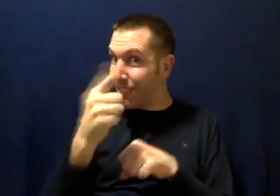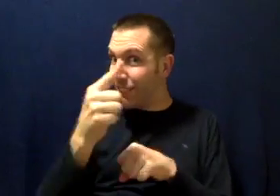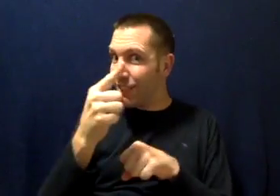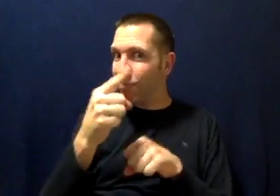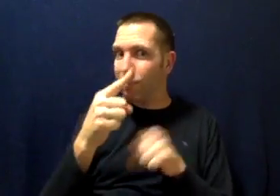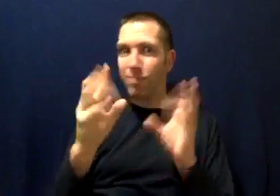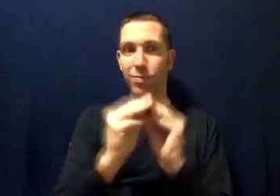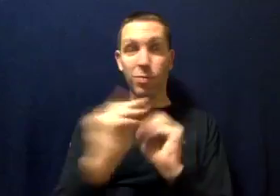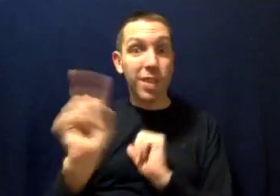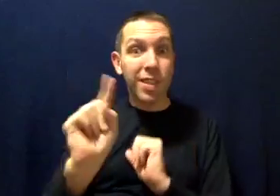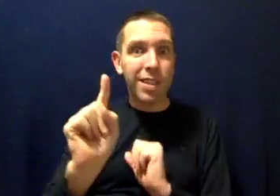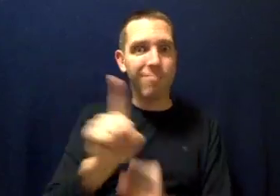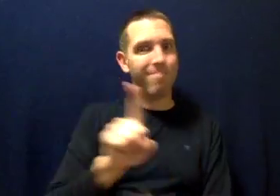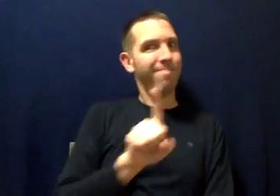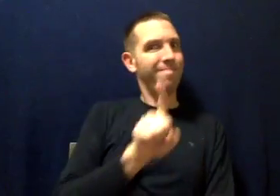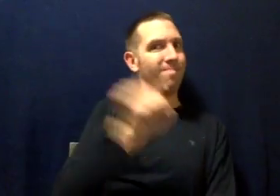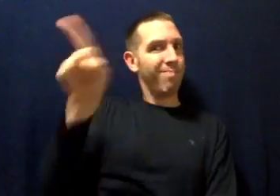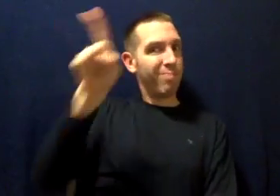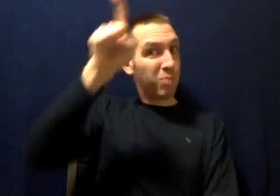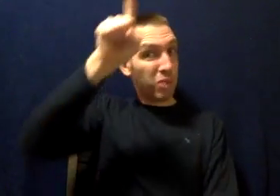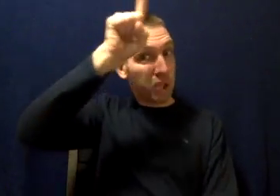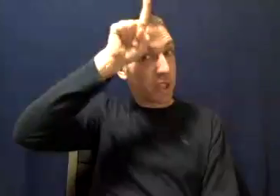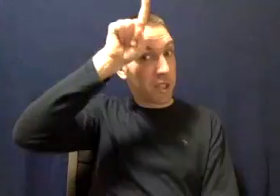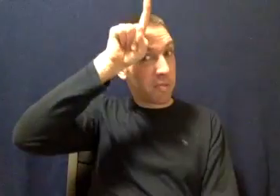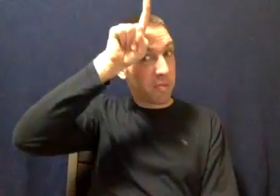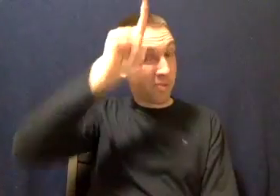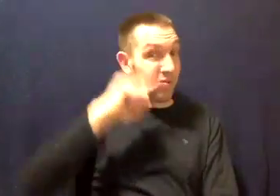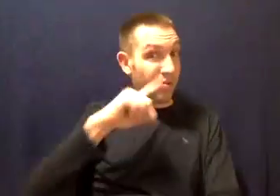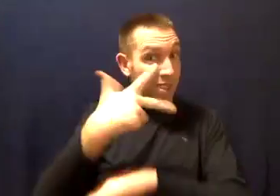Next year's conference will be in Germany!